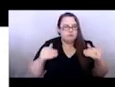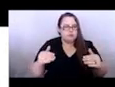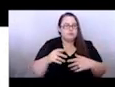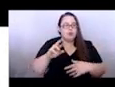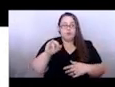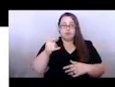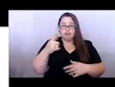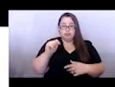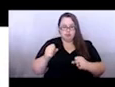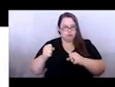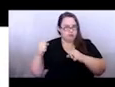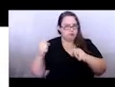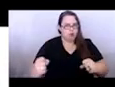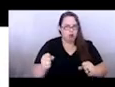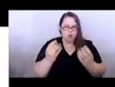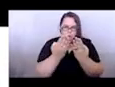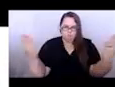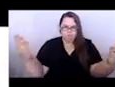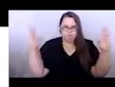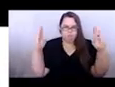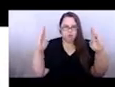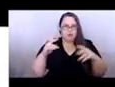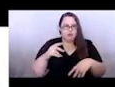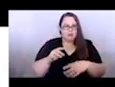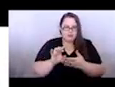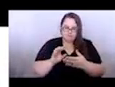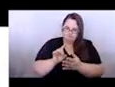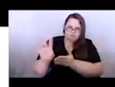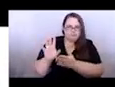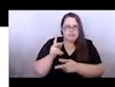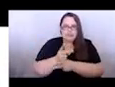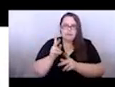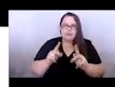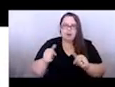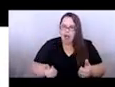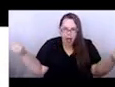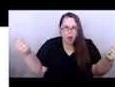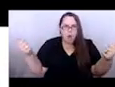They're meant to build some distance. Rigid boundaries look like having high expectations of others.